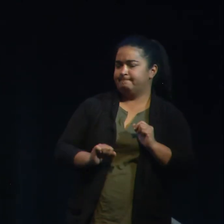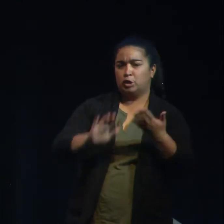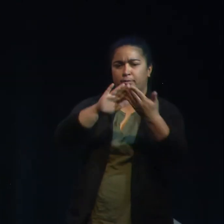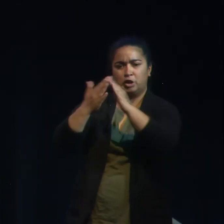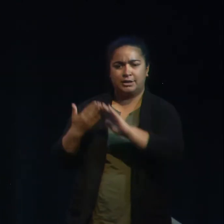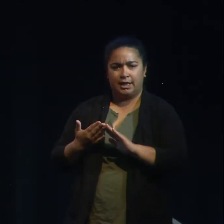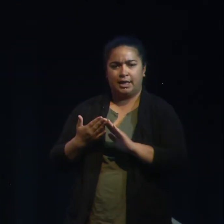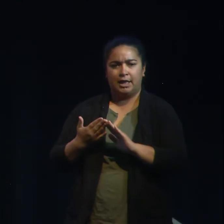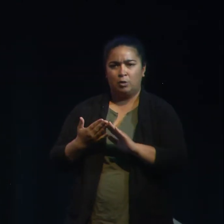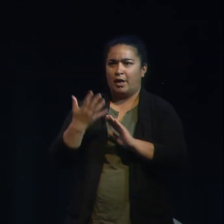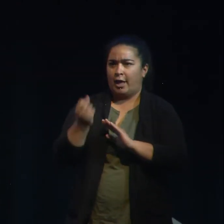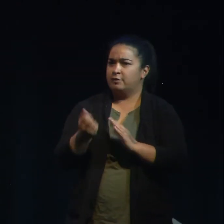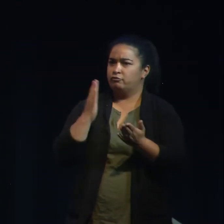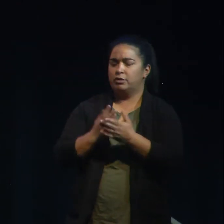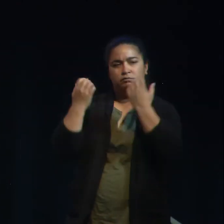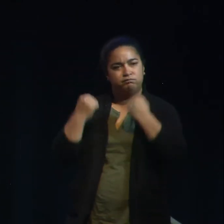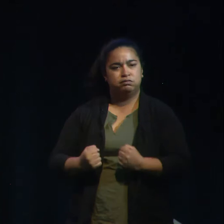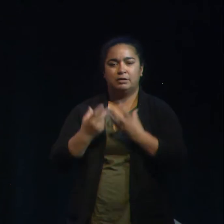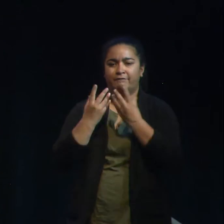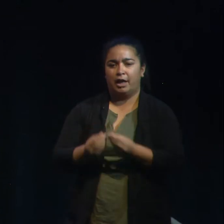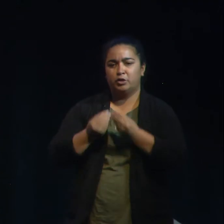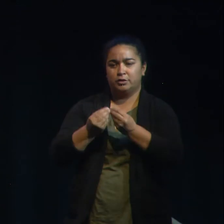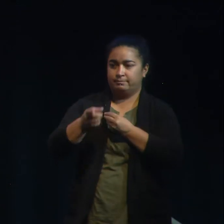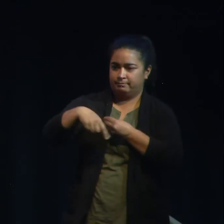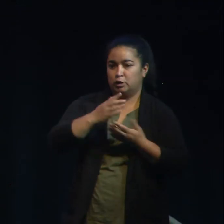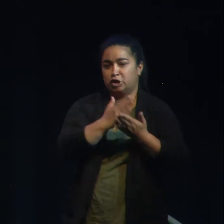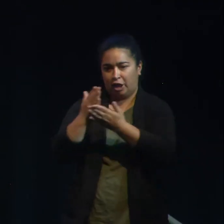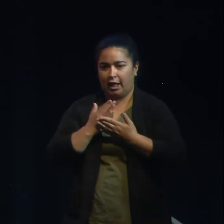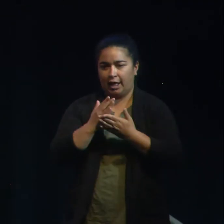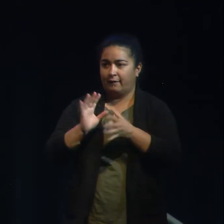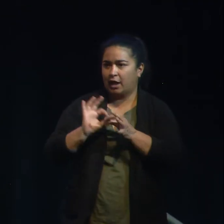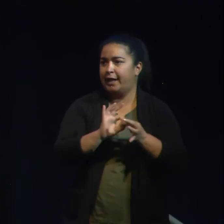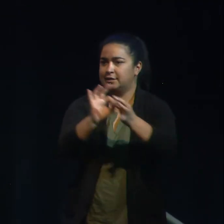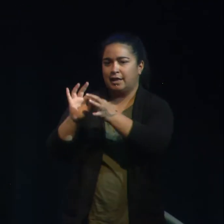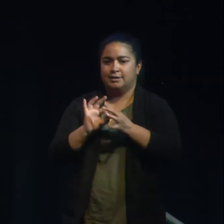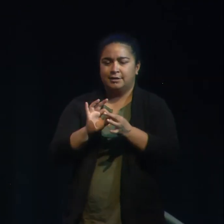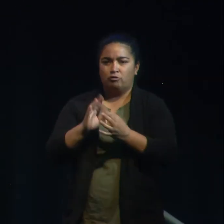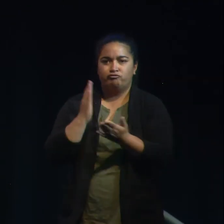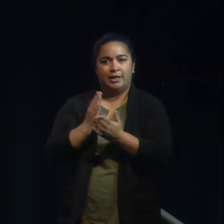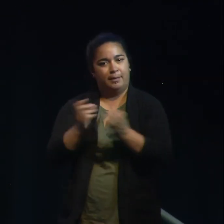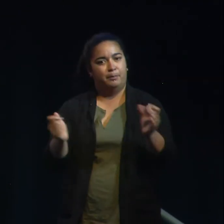some really strong values that are shared and that connect and underpin our roadmap.